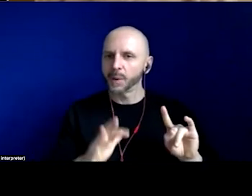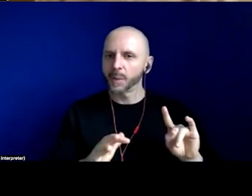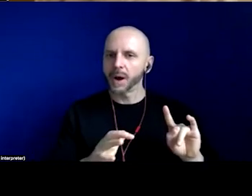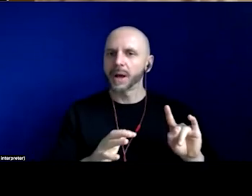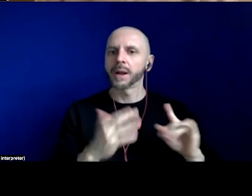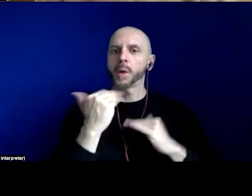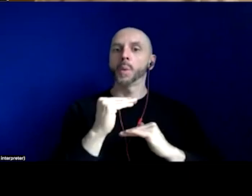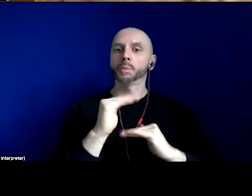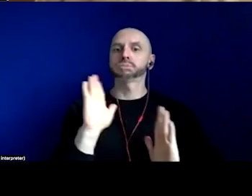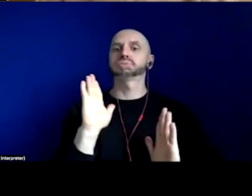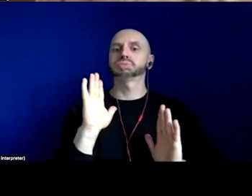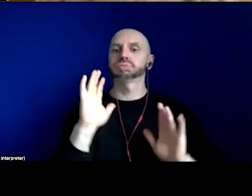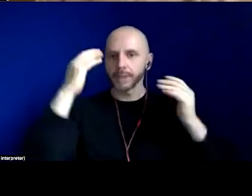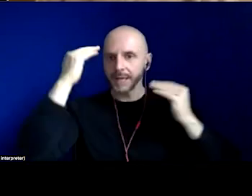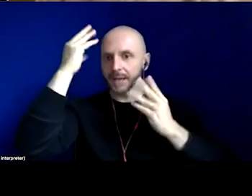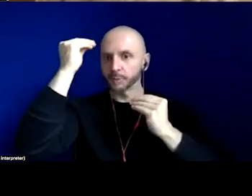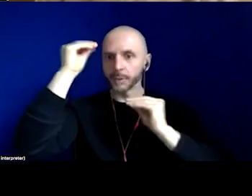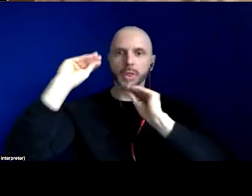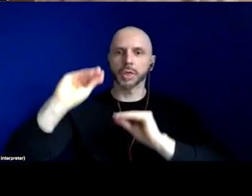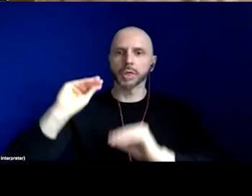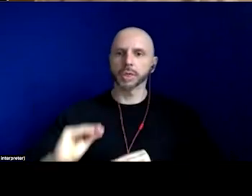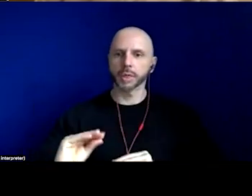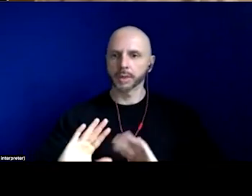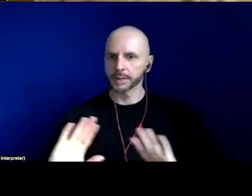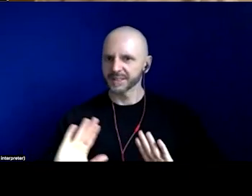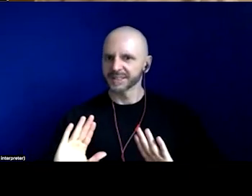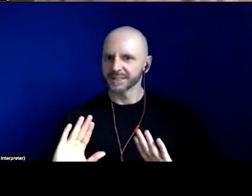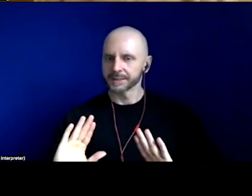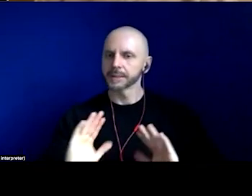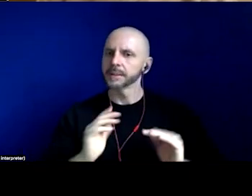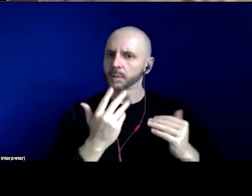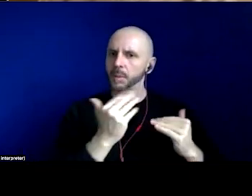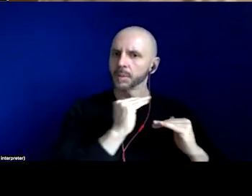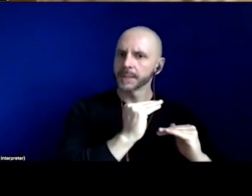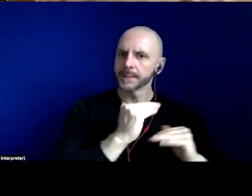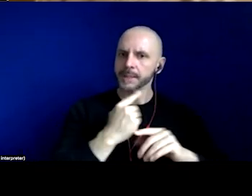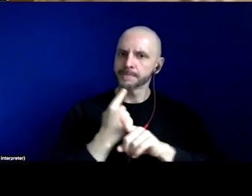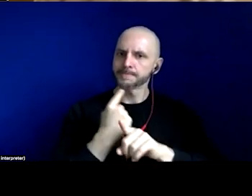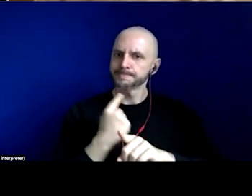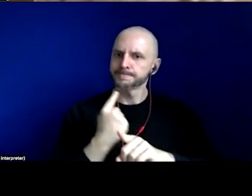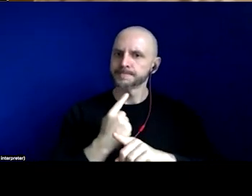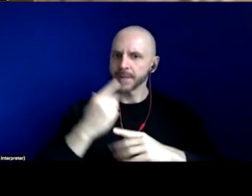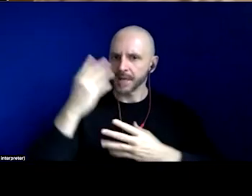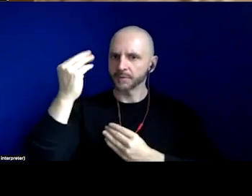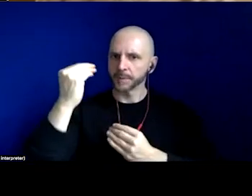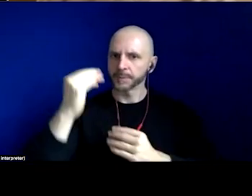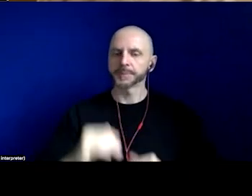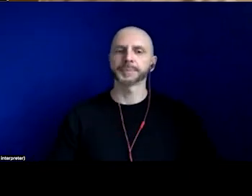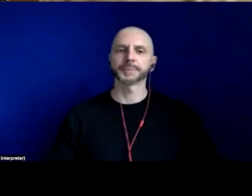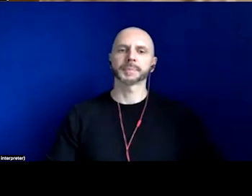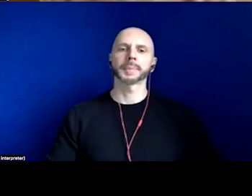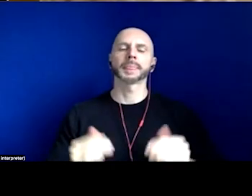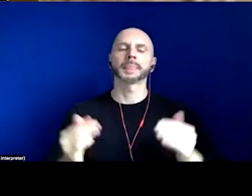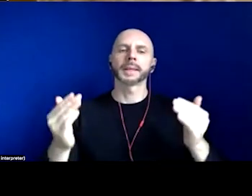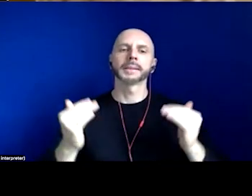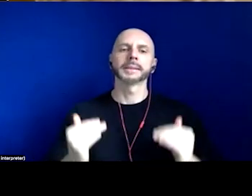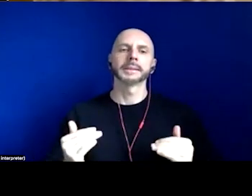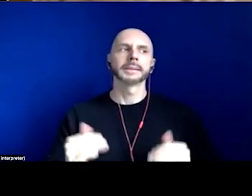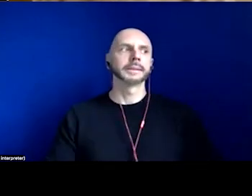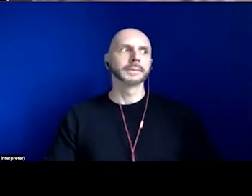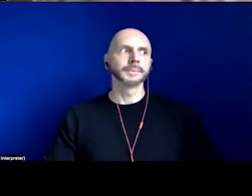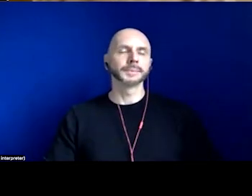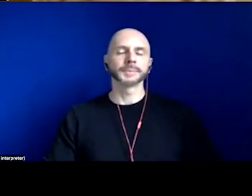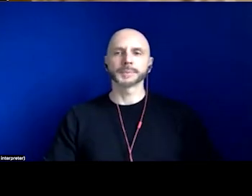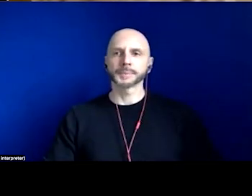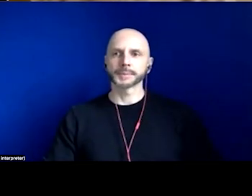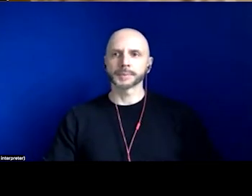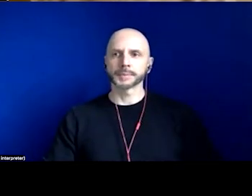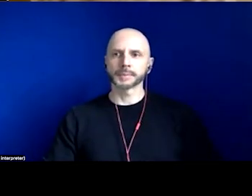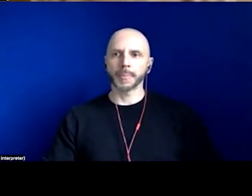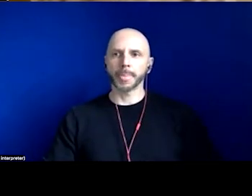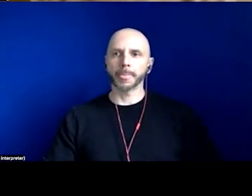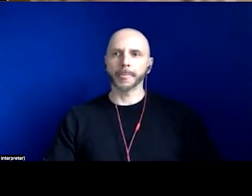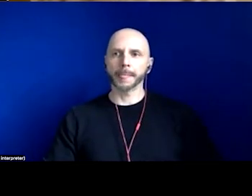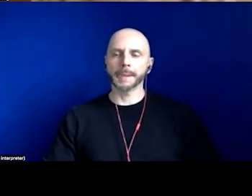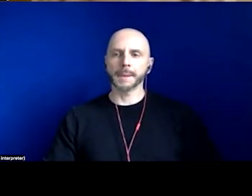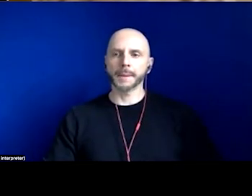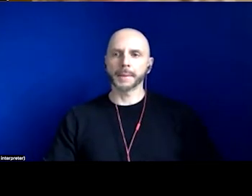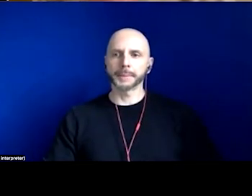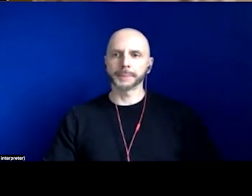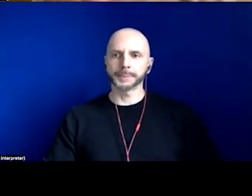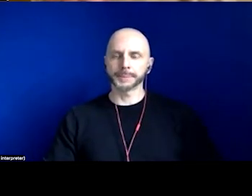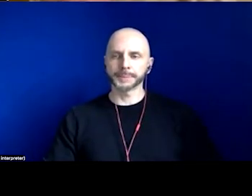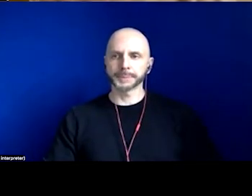meant that what's really interesting for us is not to replace any of the experts or the subject